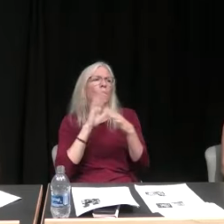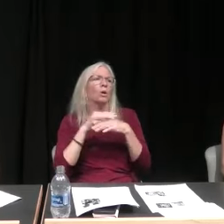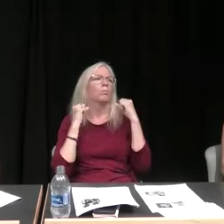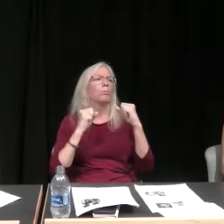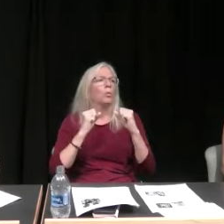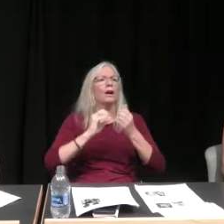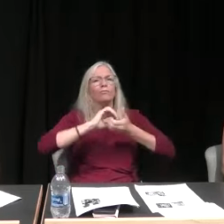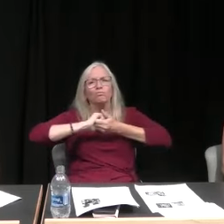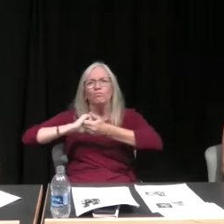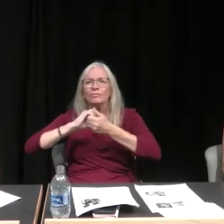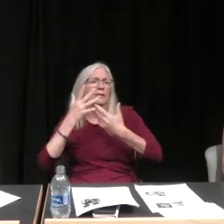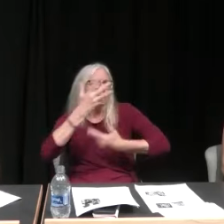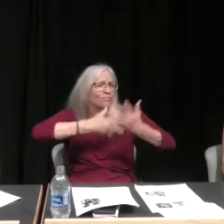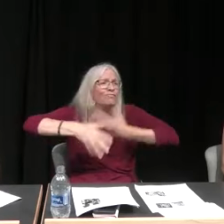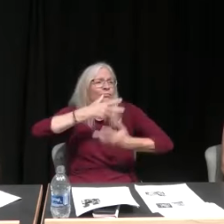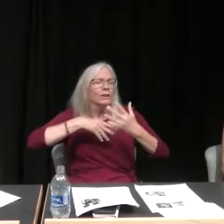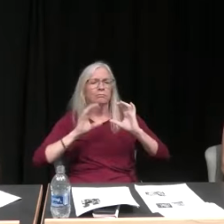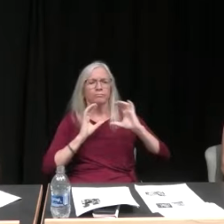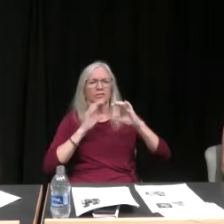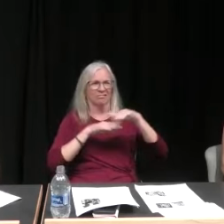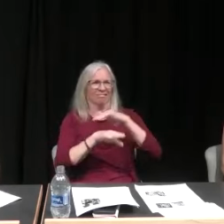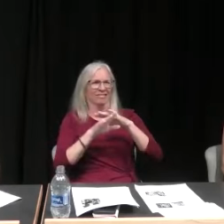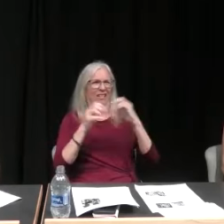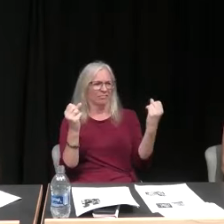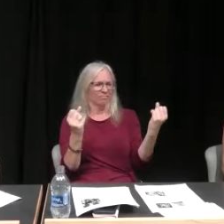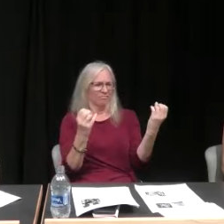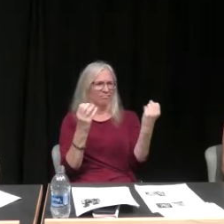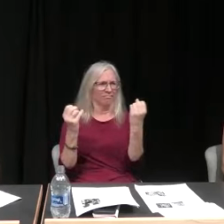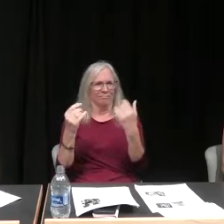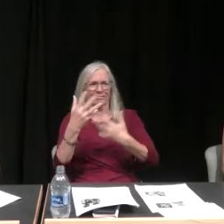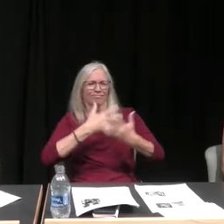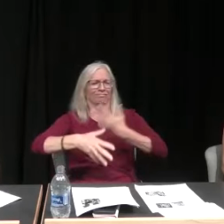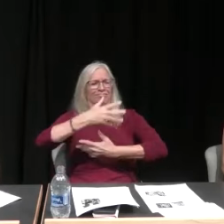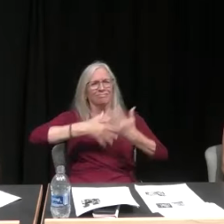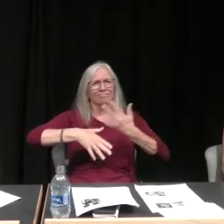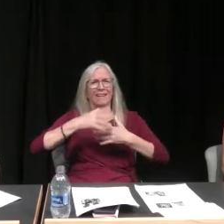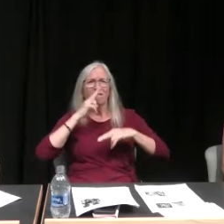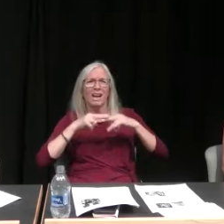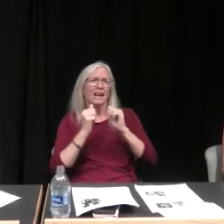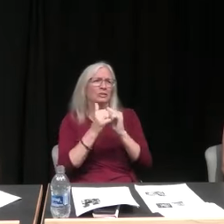navigating your community your workplace maybe the school often times you're probably the only